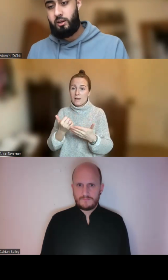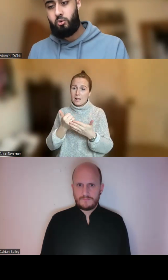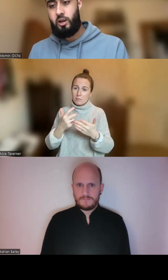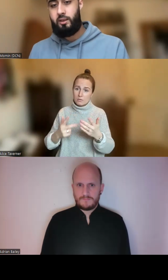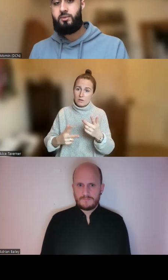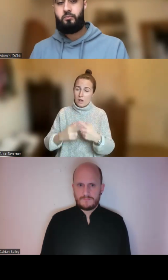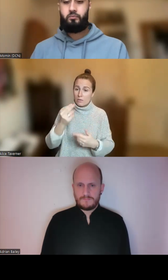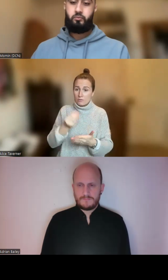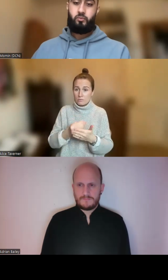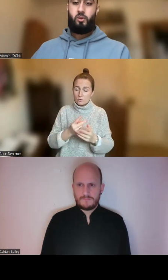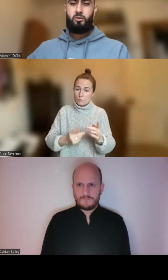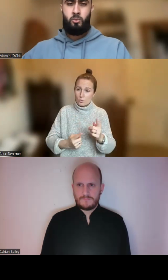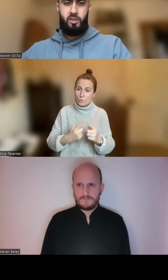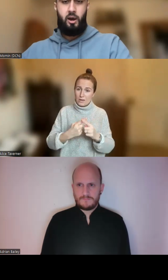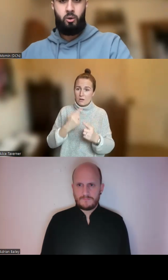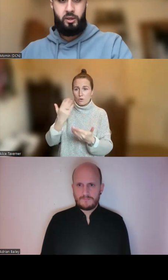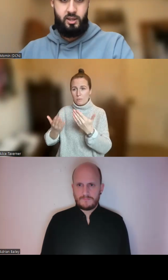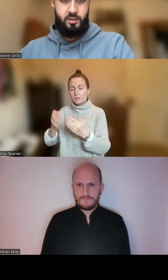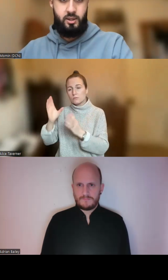like Google Ads. Hopefully, that all makes sense.